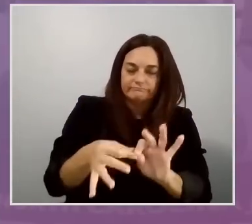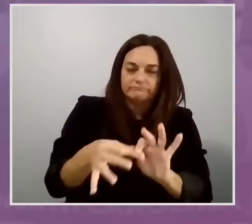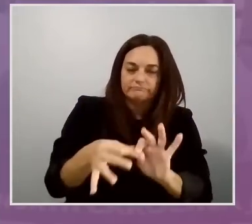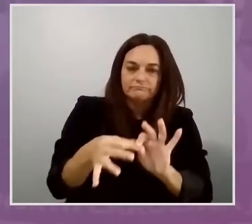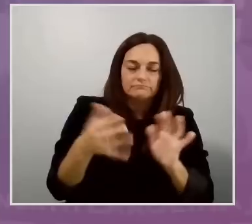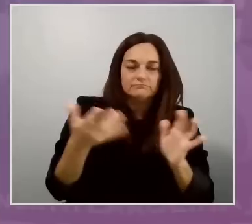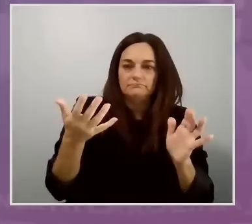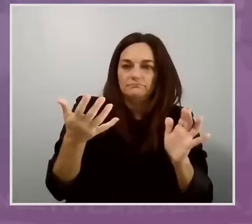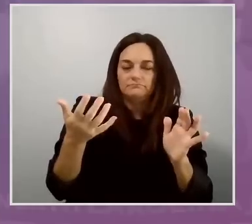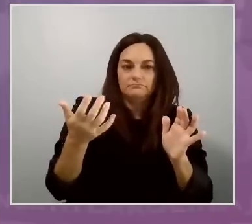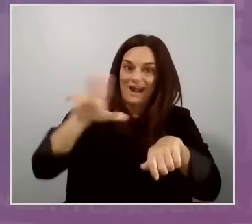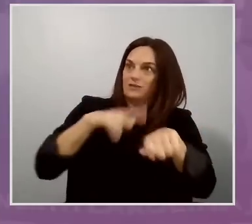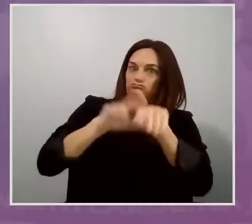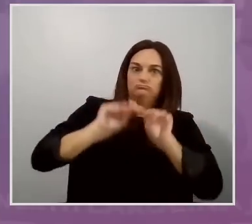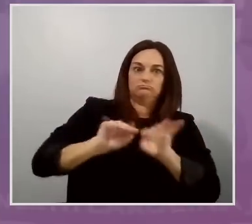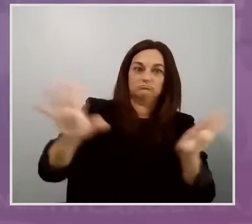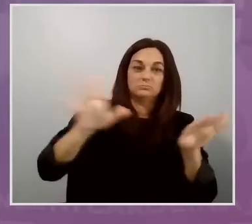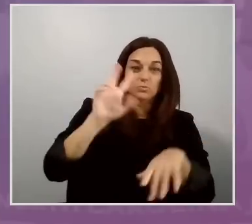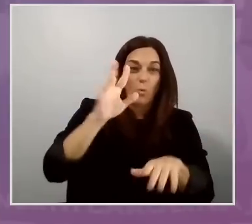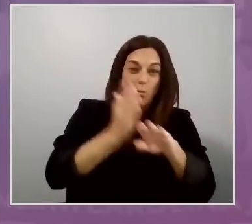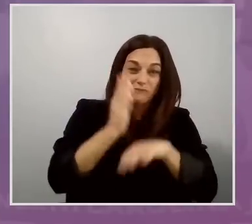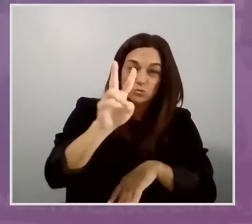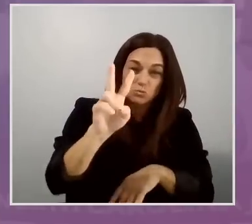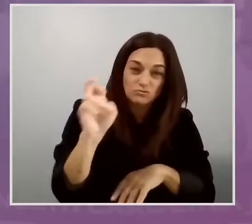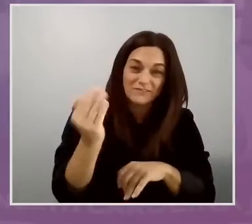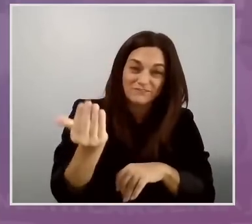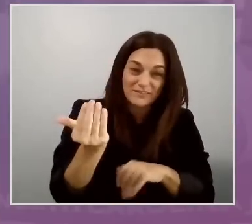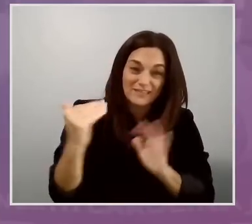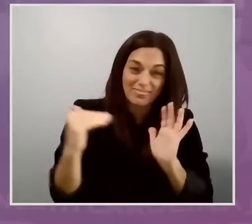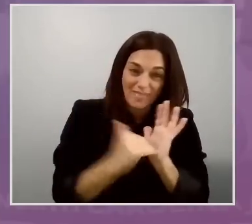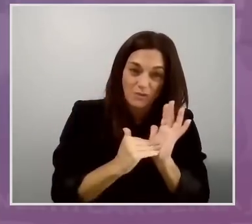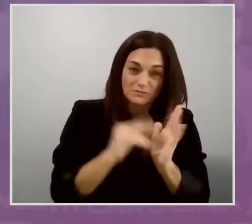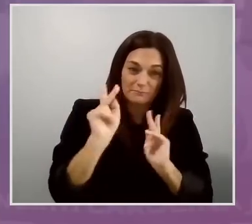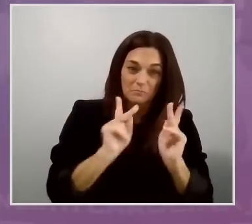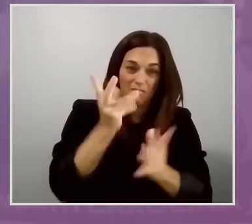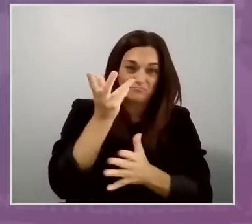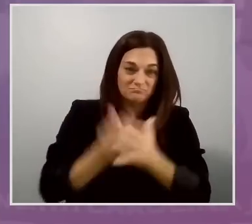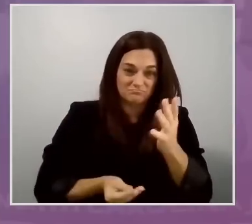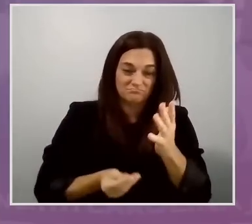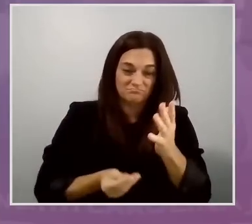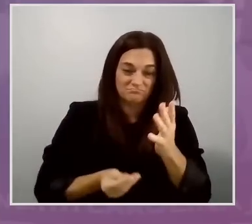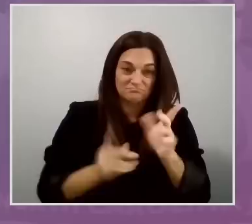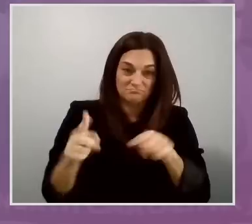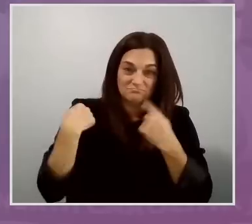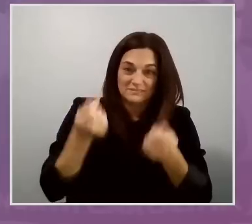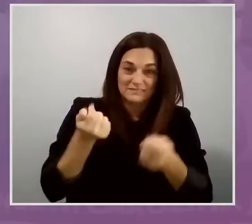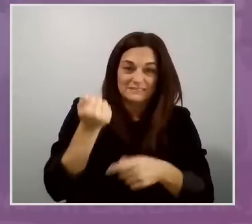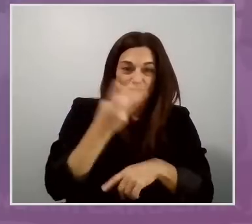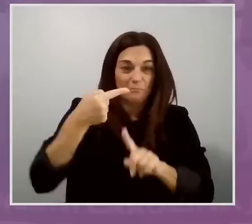CRISIS, AND I DON'T NEED TO TELL NORTH CAROLINA WHAT THAT